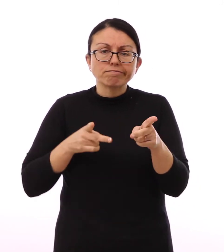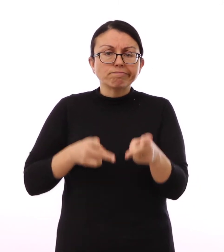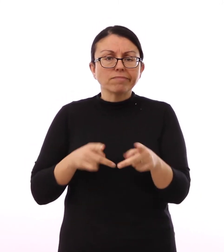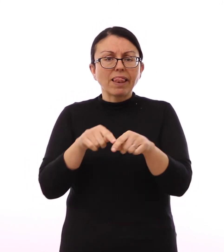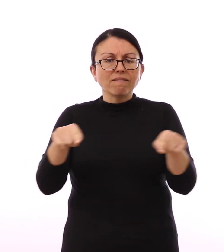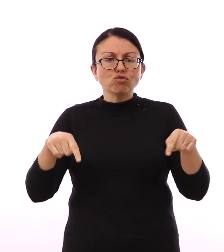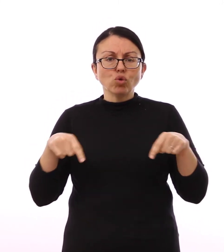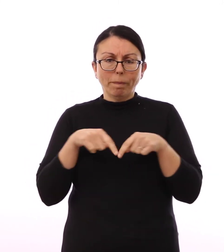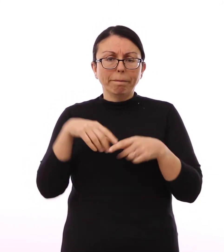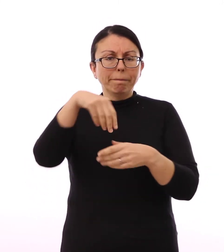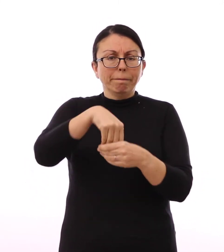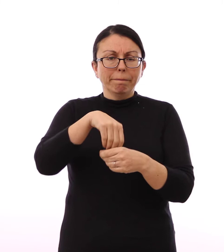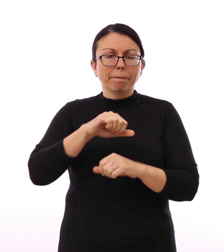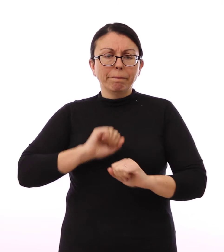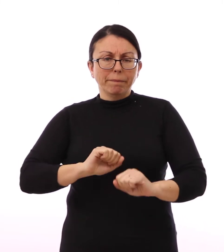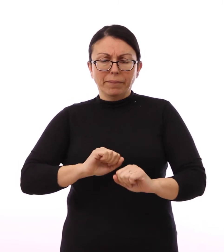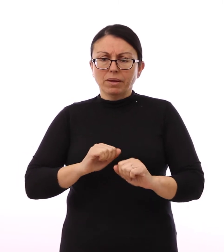of the living room installation;